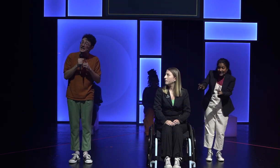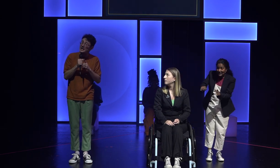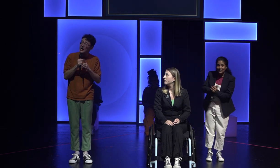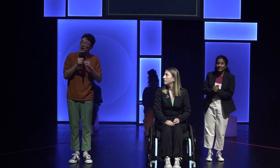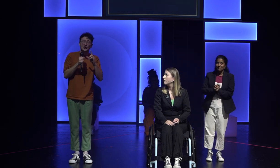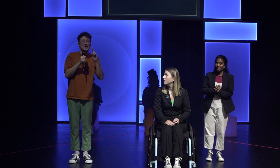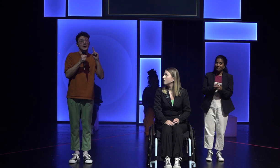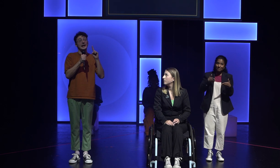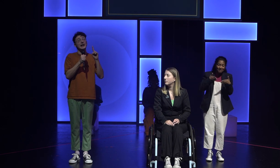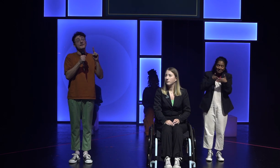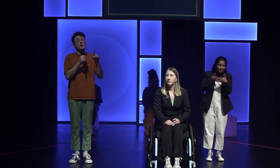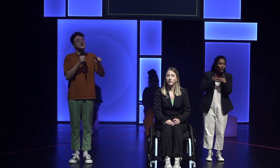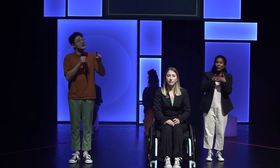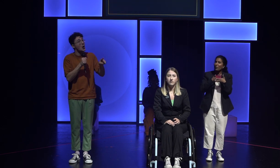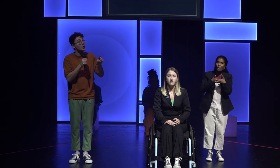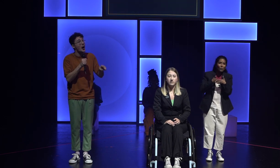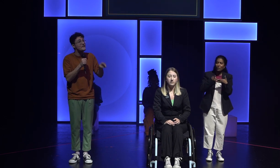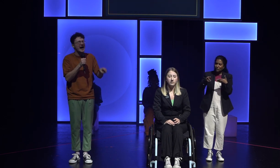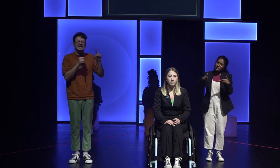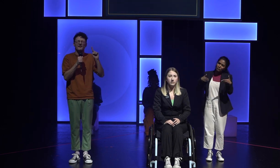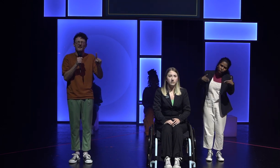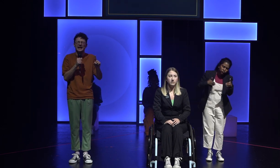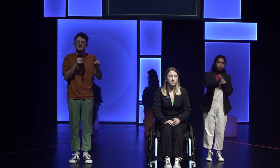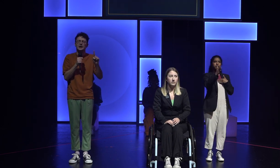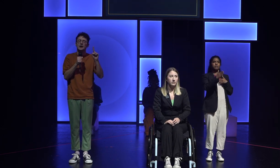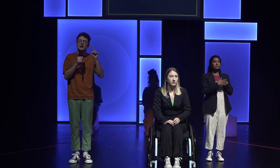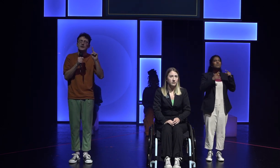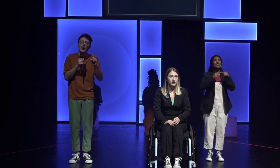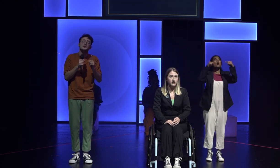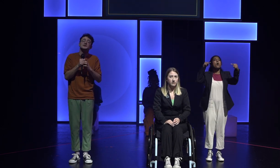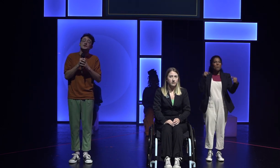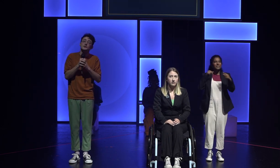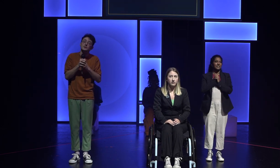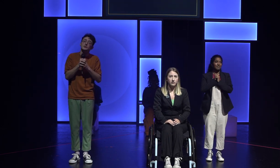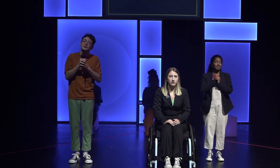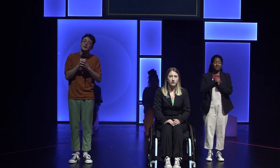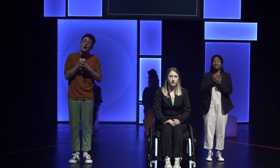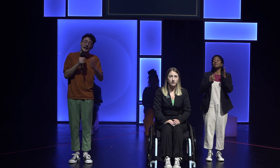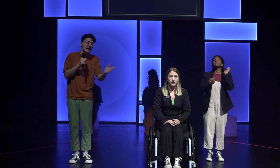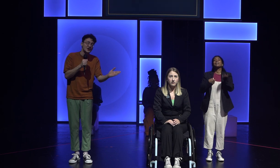she has not let any of those things hold her back in fact the opposite is true.